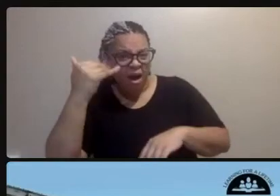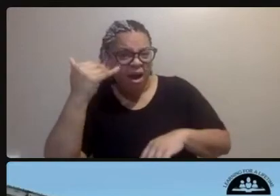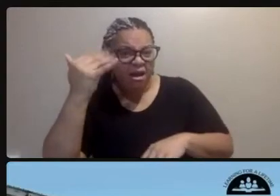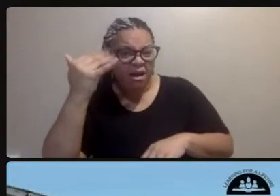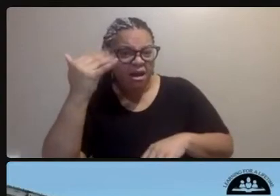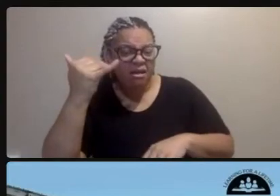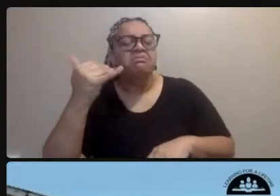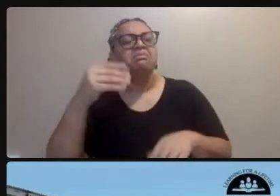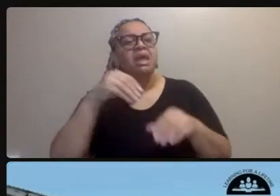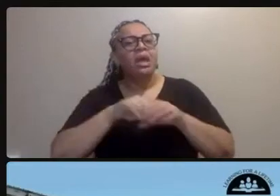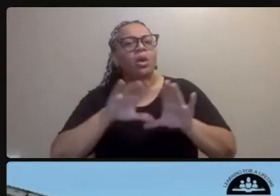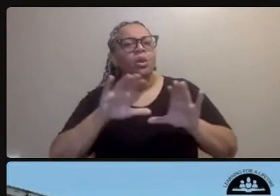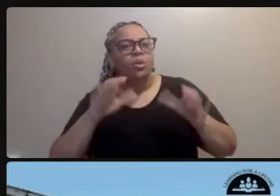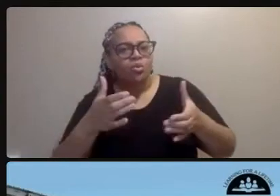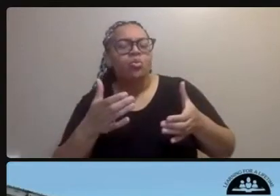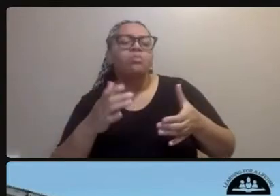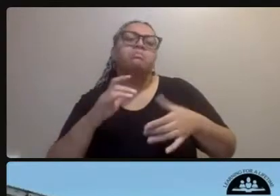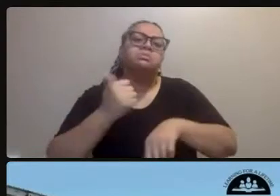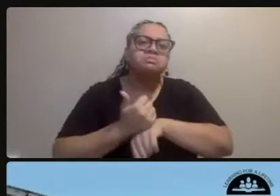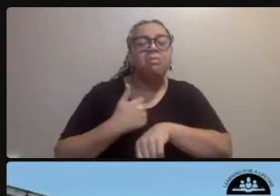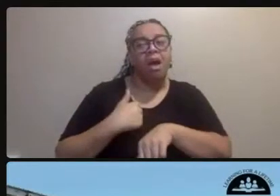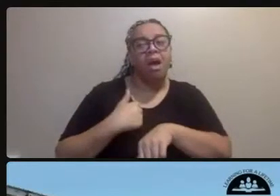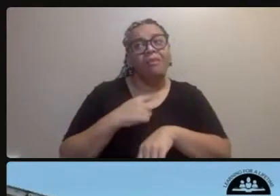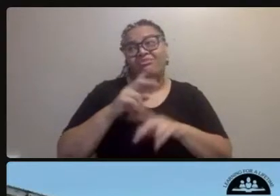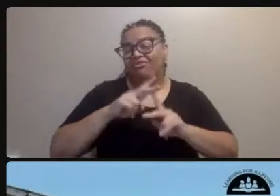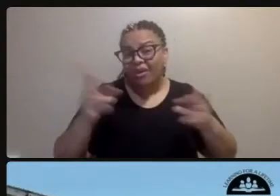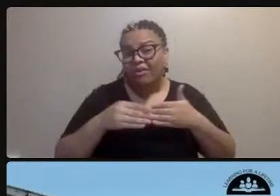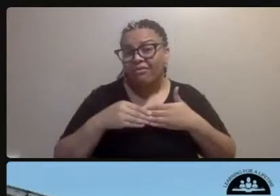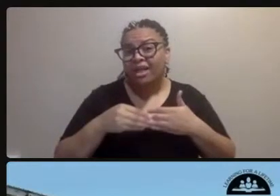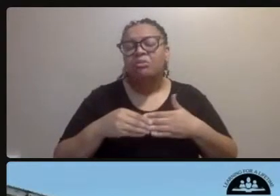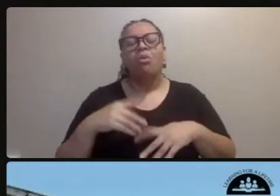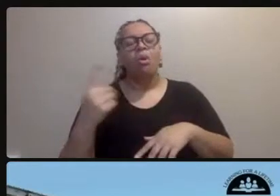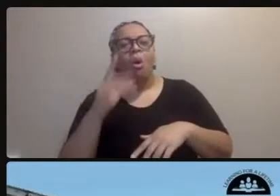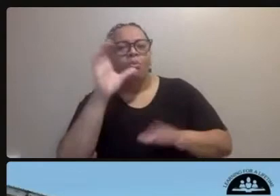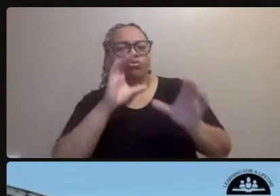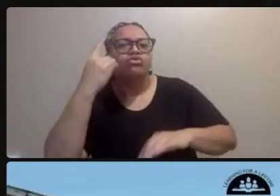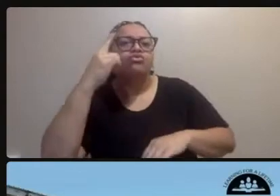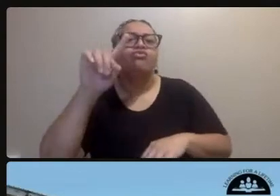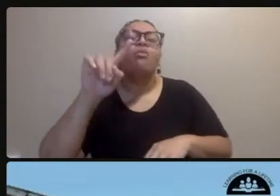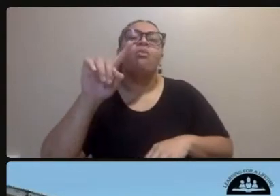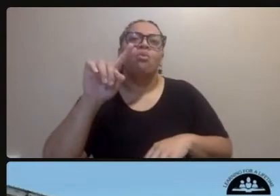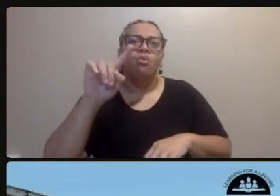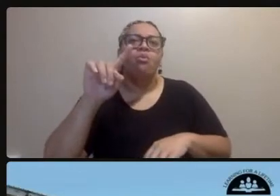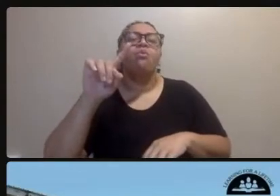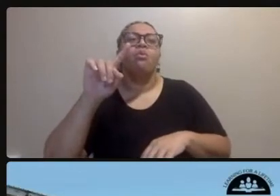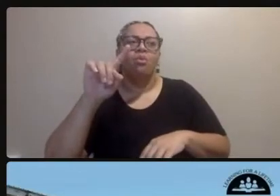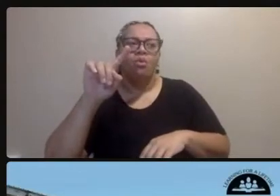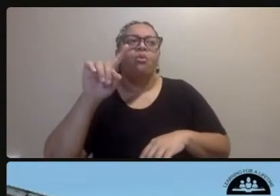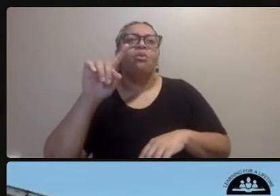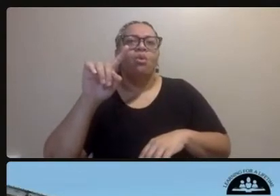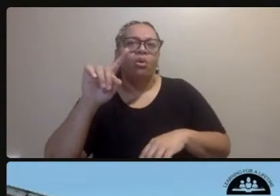NATURE. AND I THINK IT MAKES ME SUCCESSFUL BECAUSE I'M IN THESE